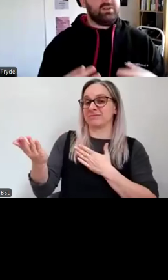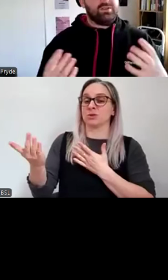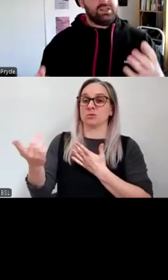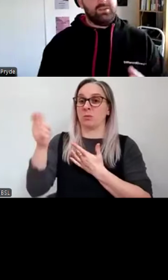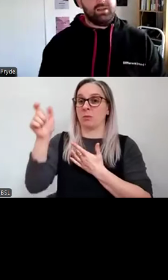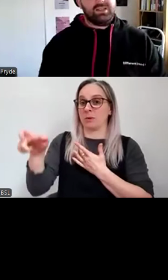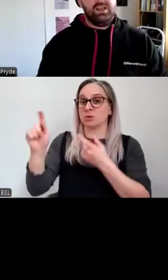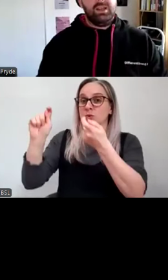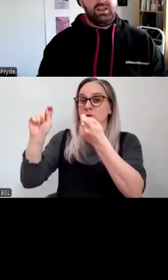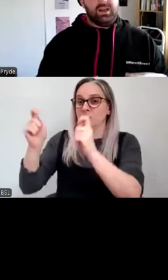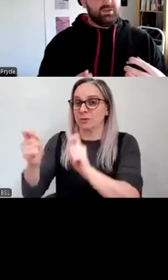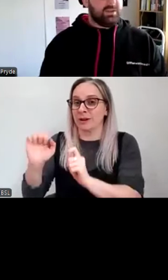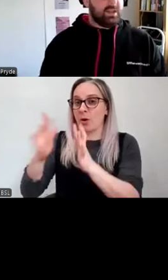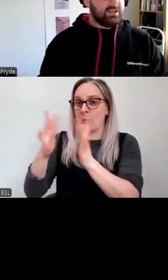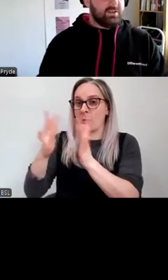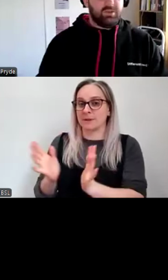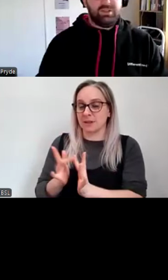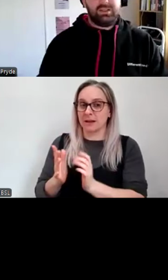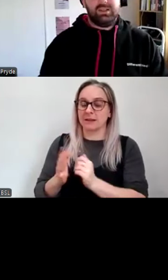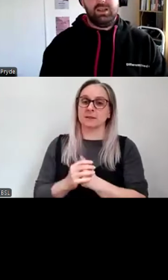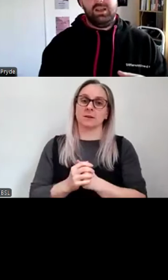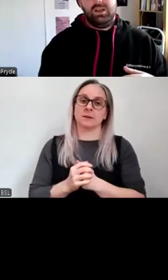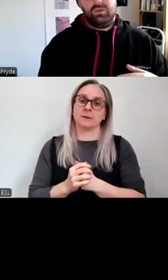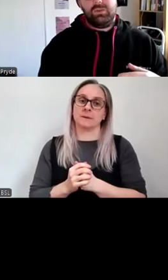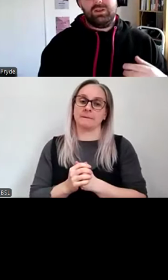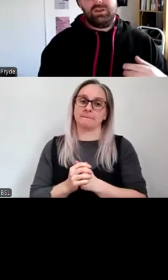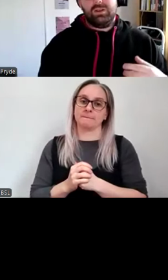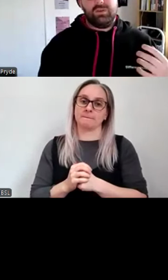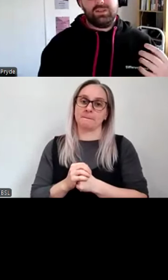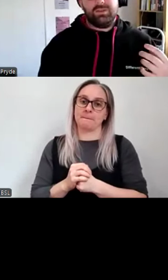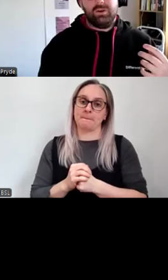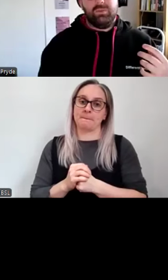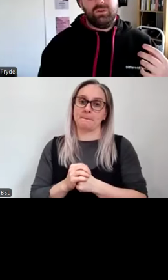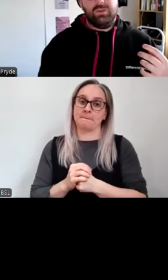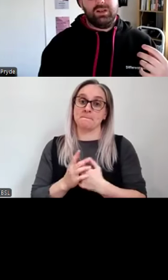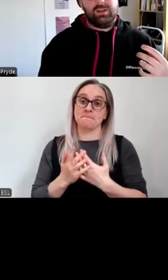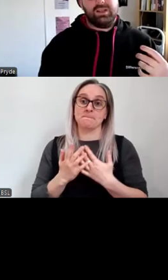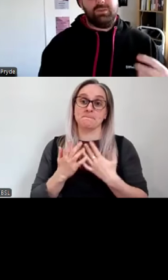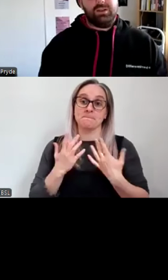or go into your CMS and add alt text to your images. What I'm going to do now is I'm going to pop over and I'm going to take